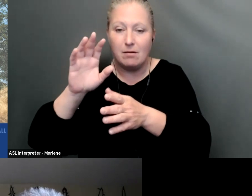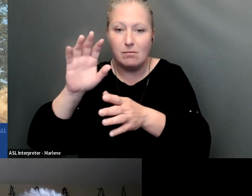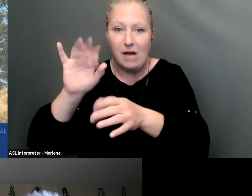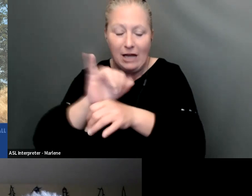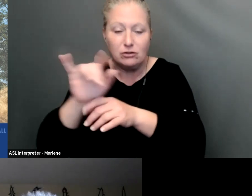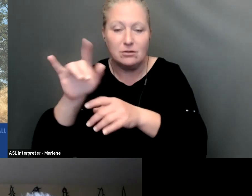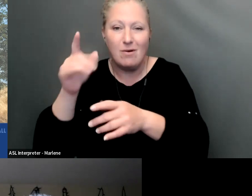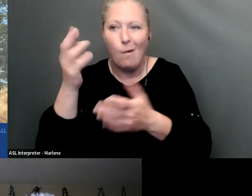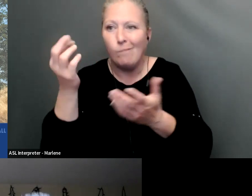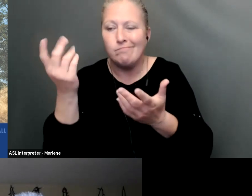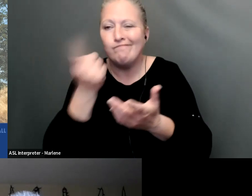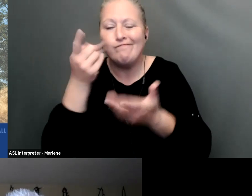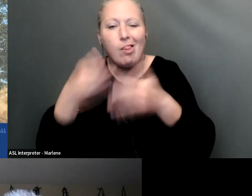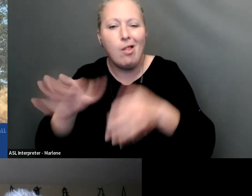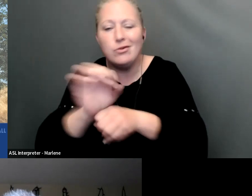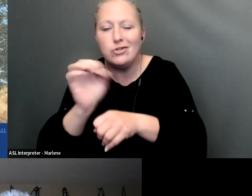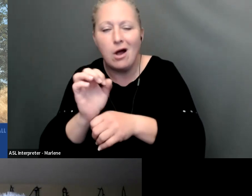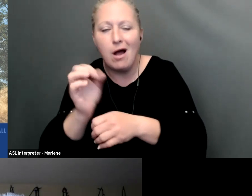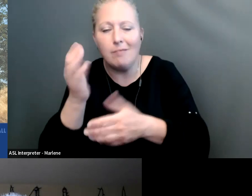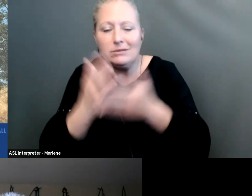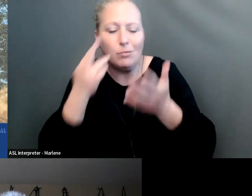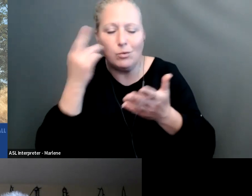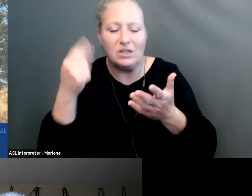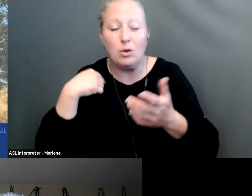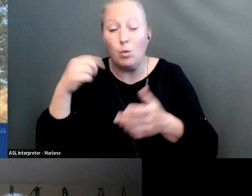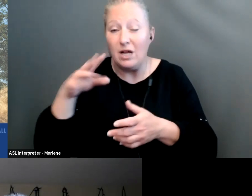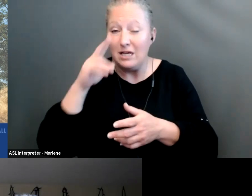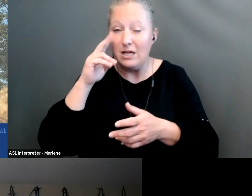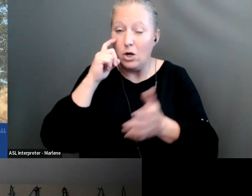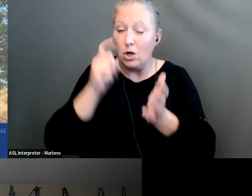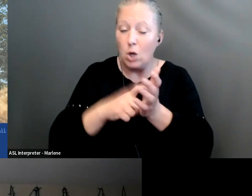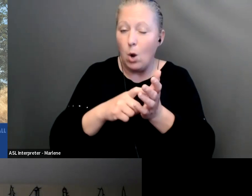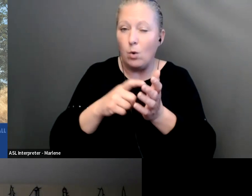their job. What we've found. This may be gone a little of course but this is about equity.